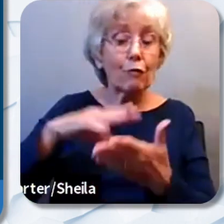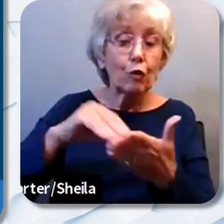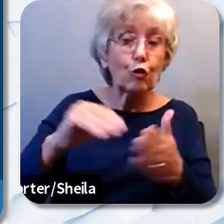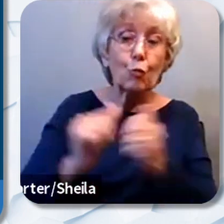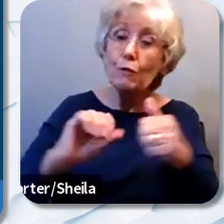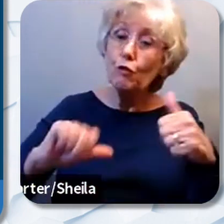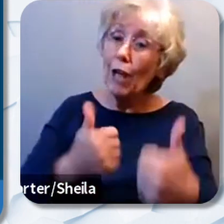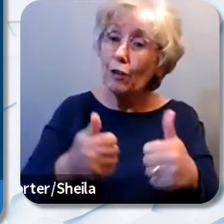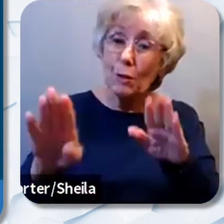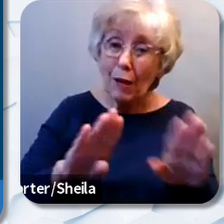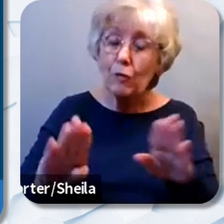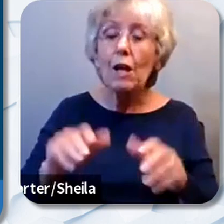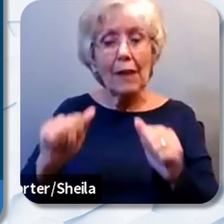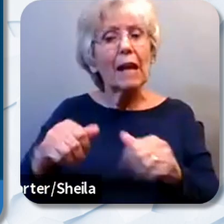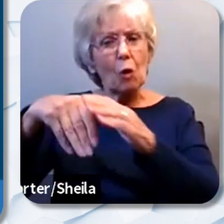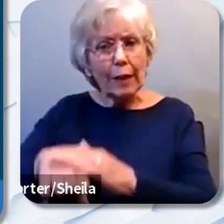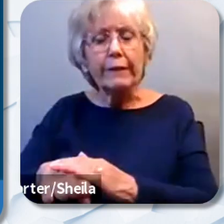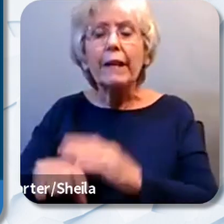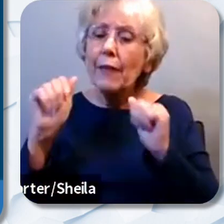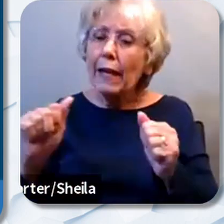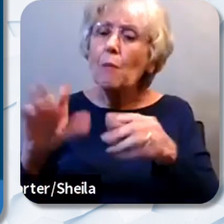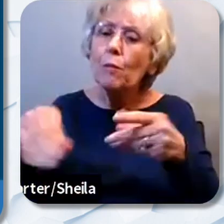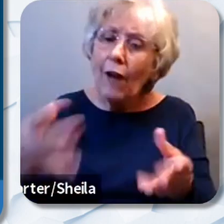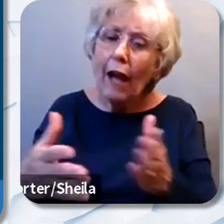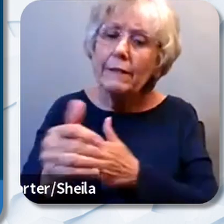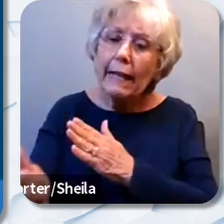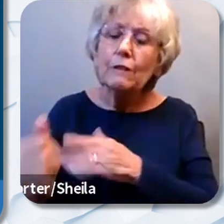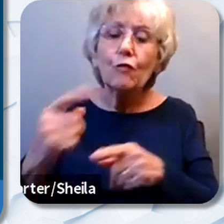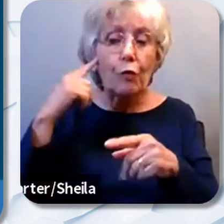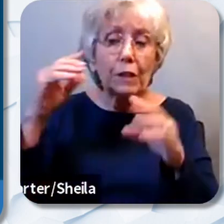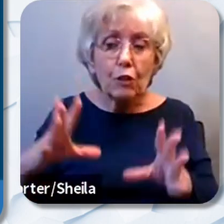can get in there, they can step in, they can provide skills they can provide materials and